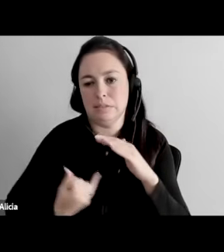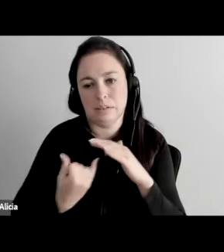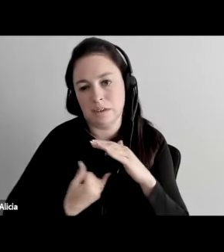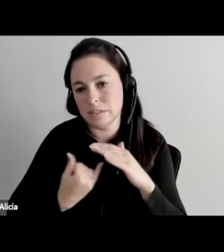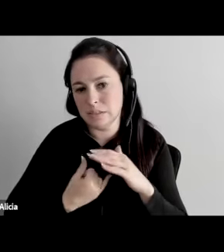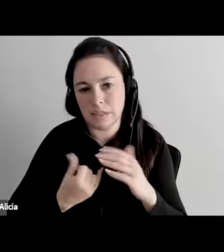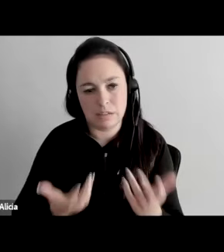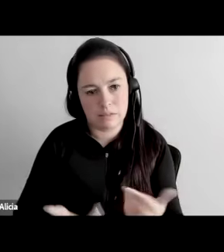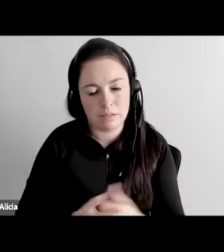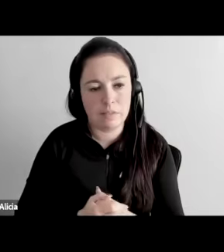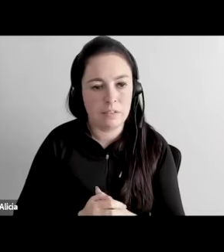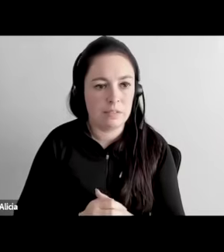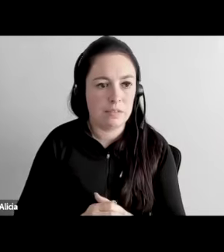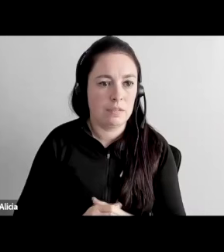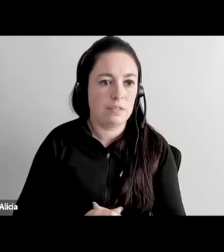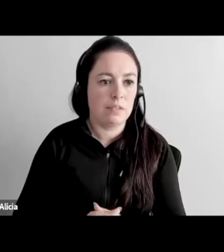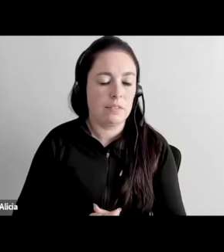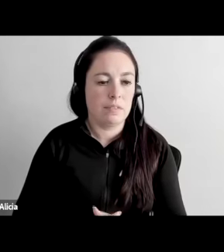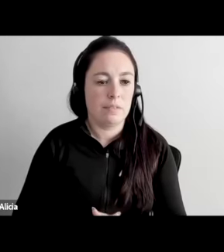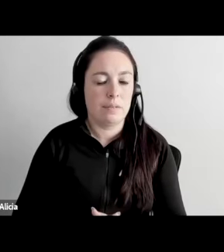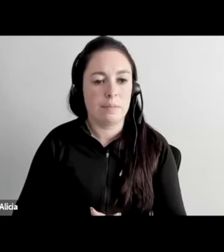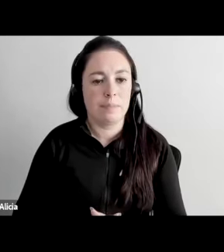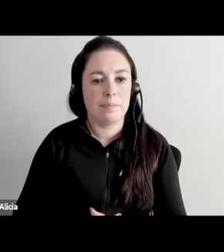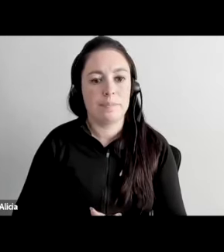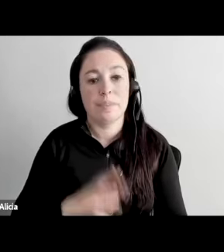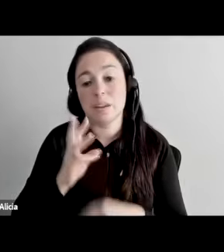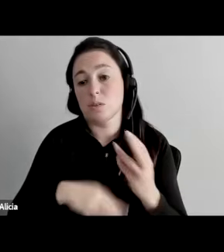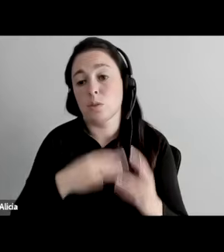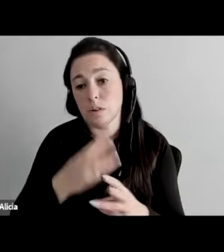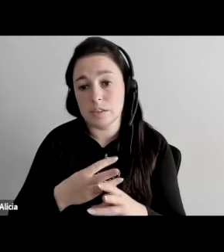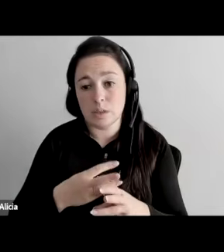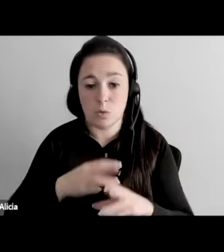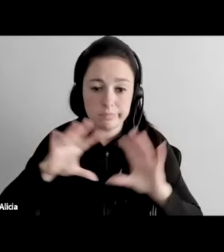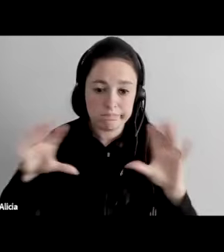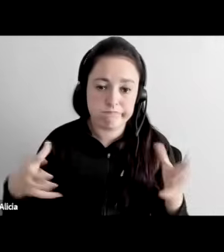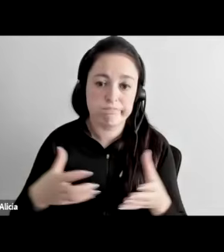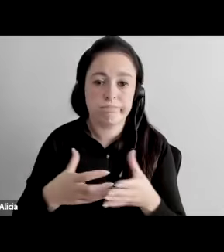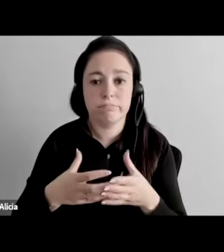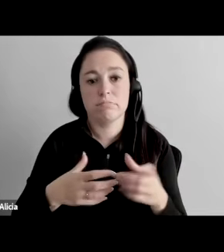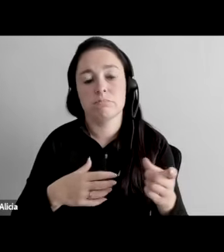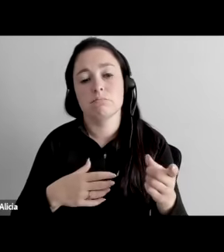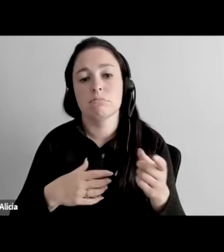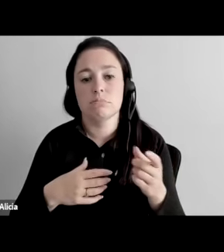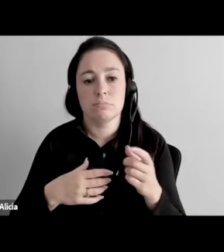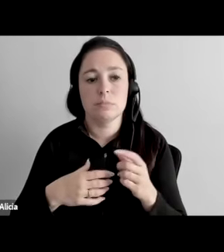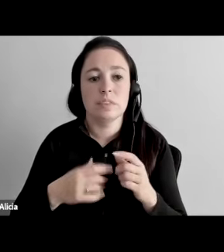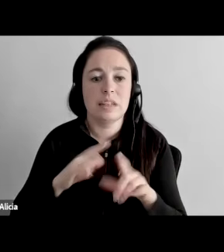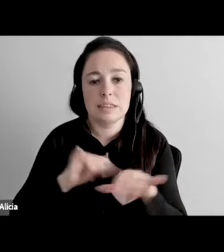As the world reopened, so did we, and as Declan got stronger, positions got easier. feeding doesn't stop